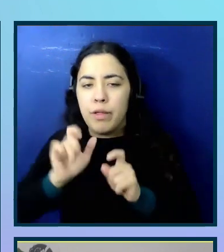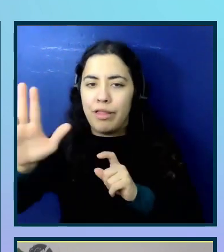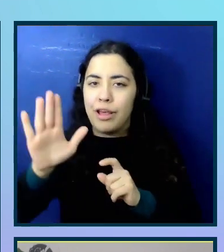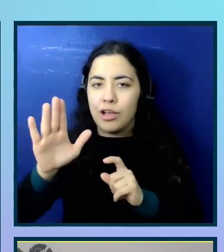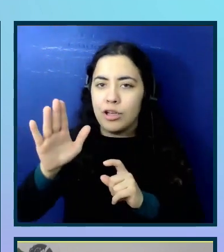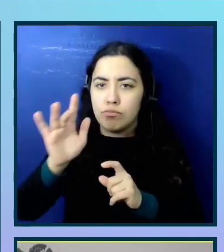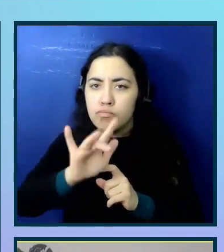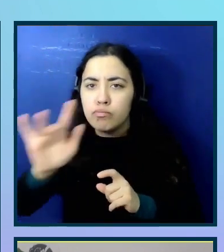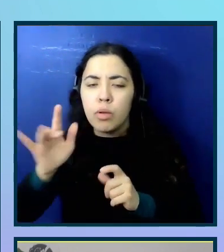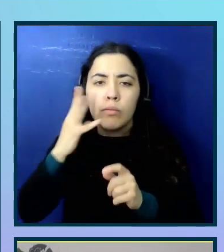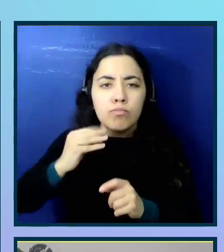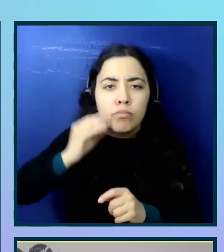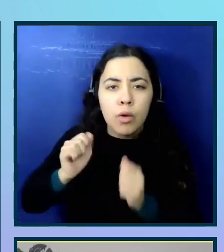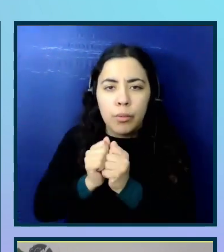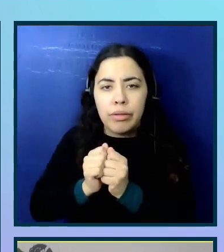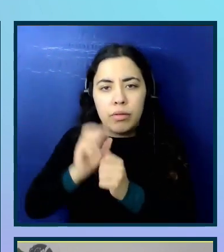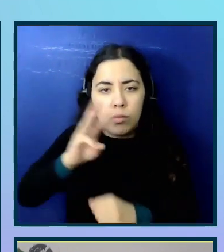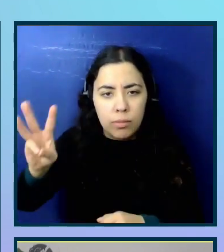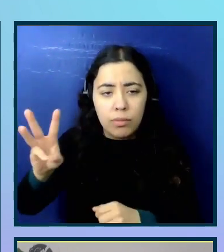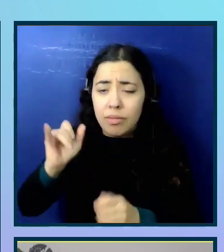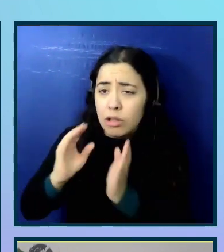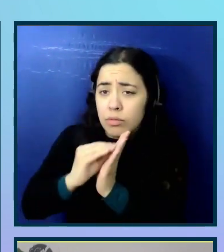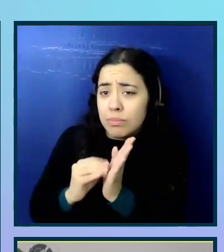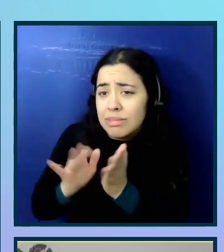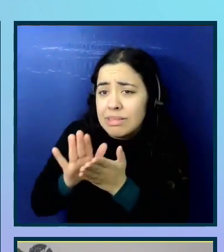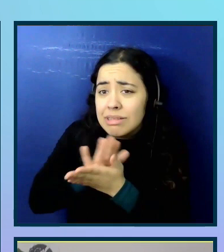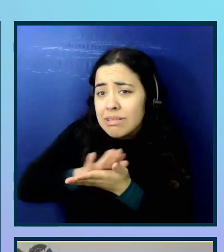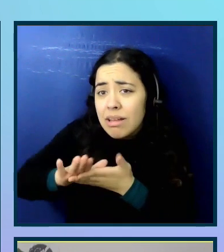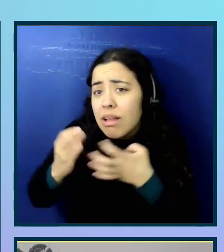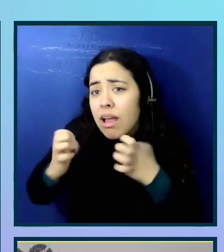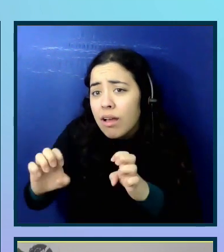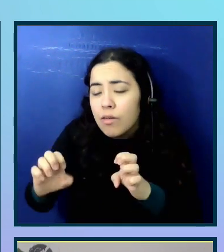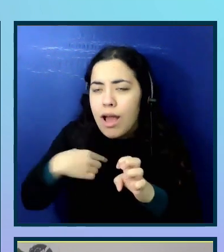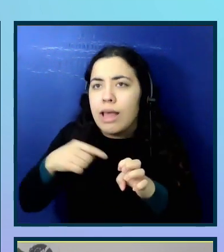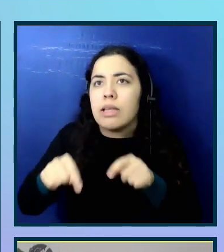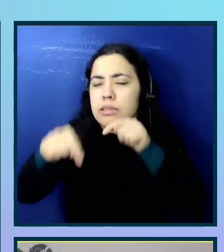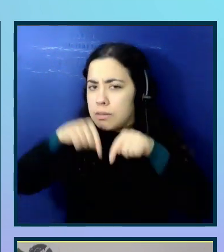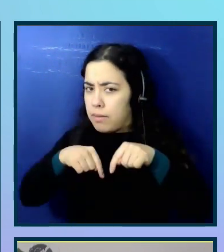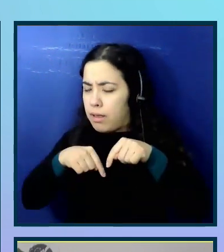like documenting is a nice mental effort. That forces you to take a step back and ask yourself, okay,